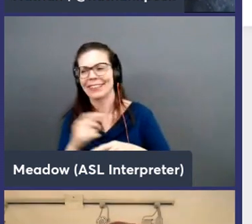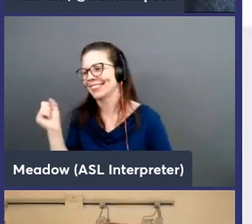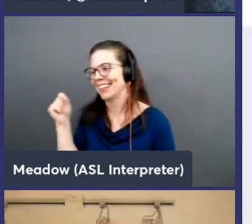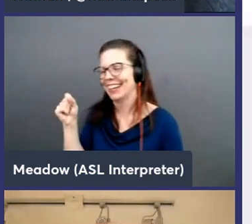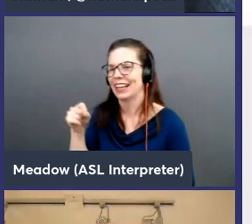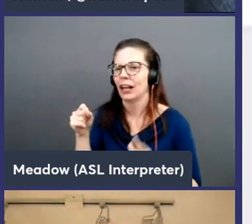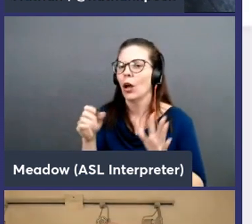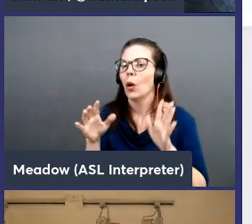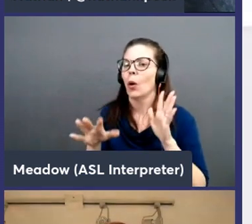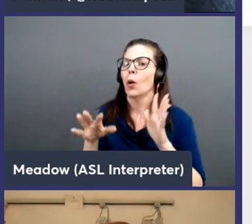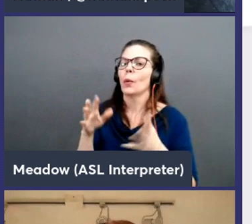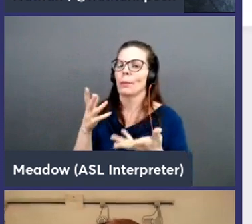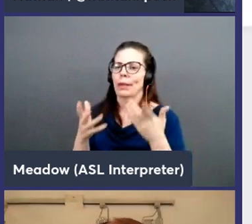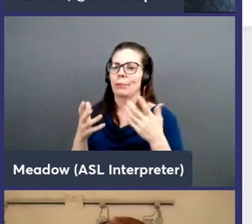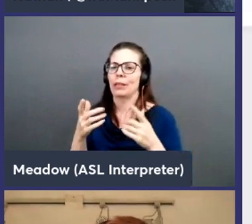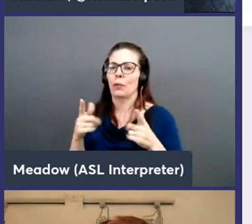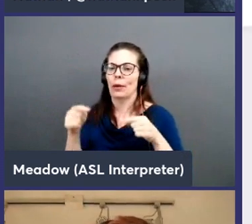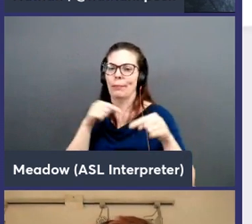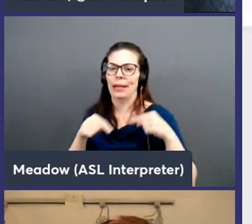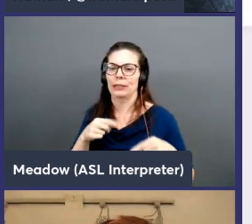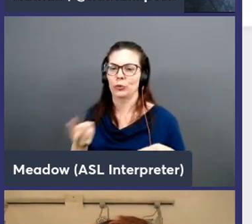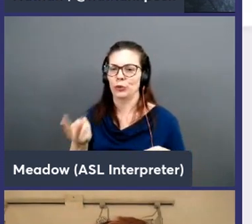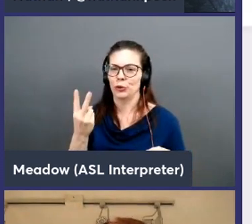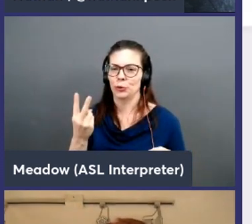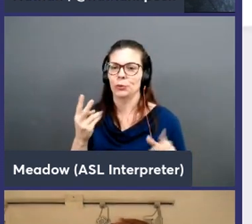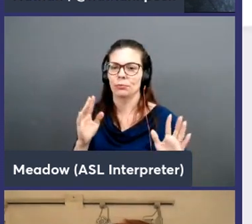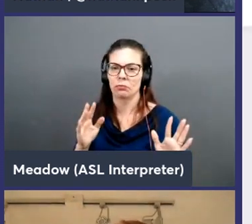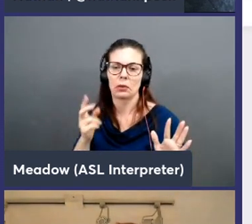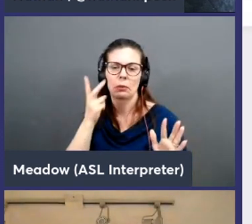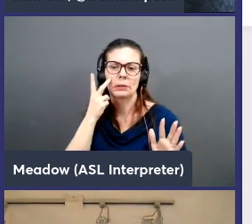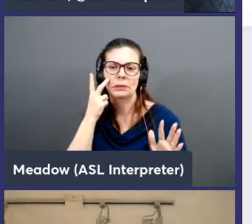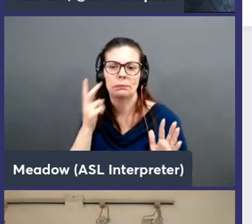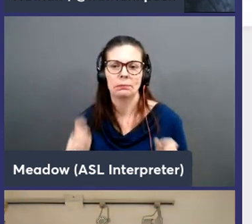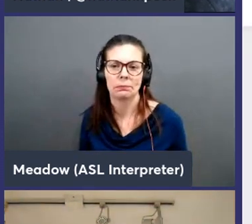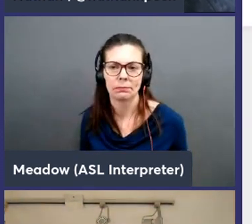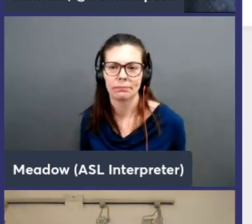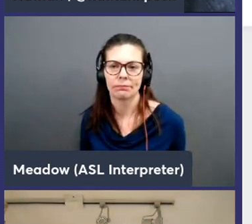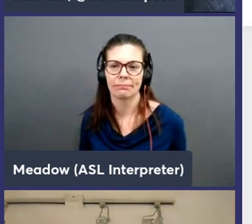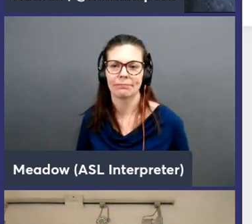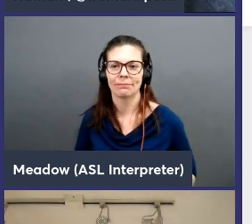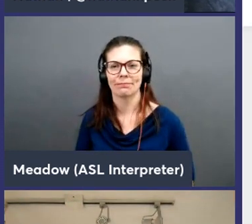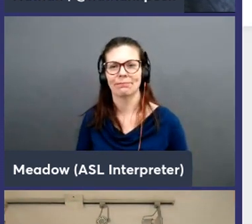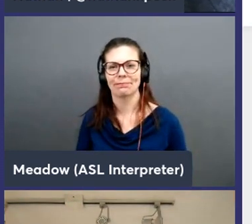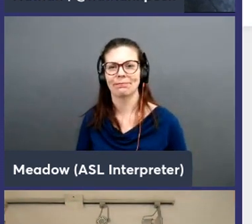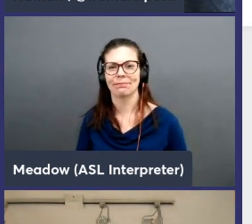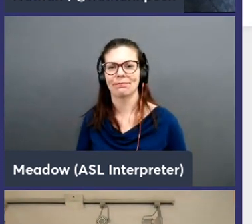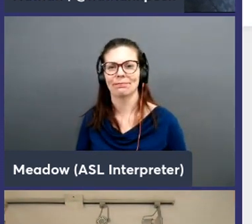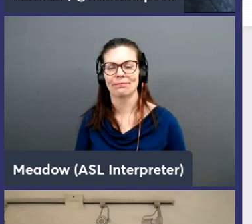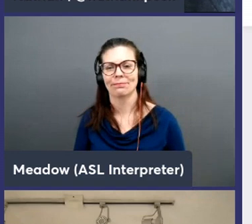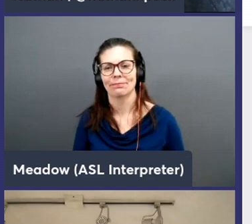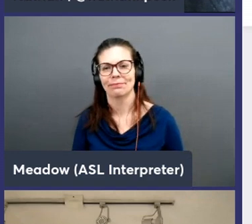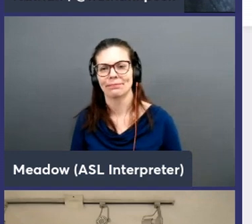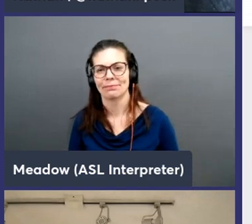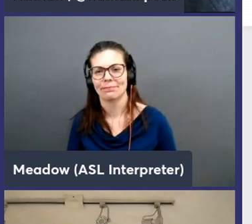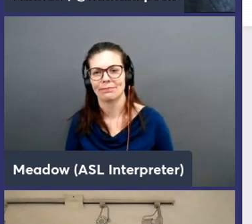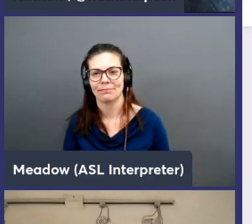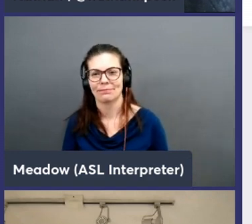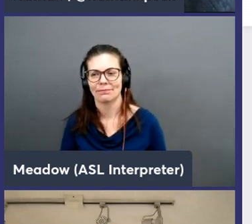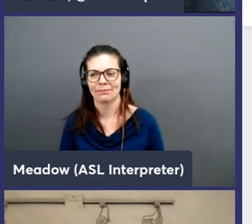and it wants it to go back to 2, let's see. (Nathan chuckling)